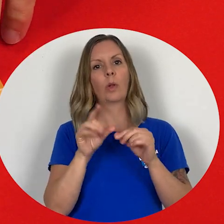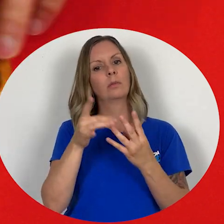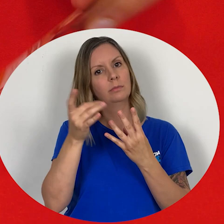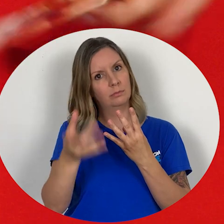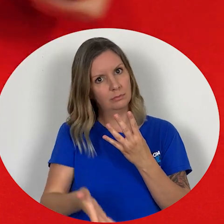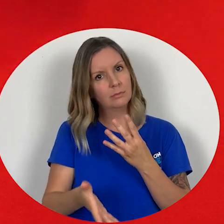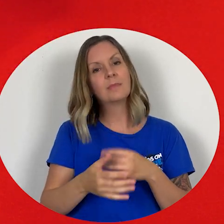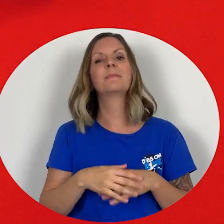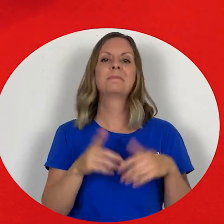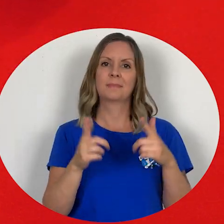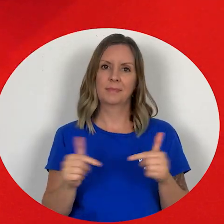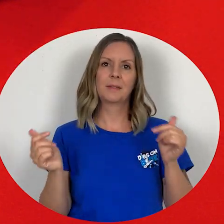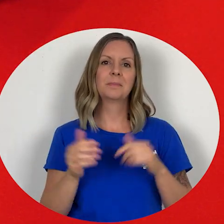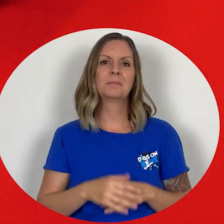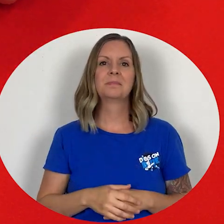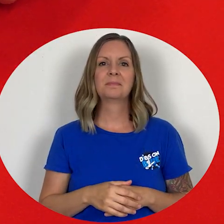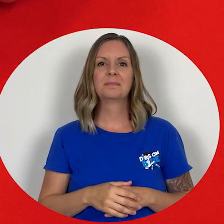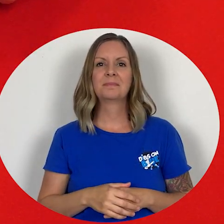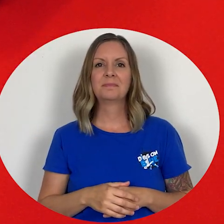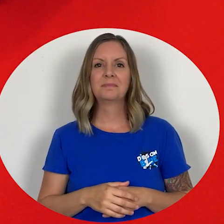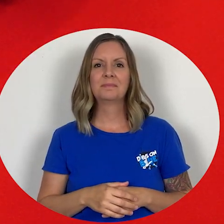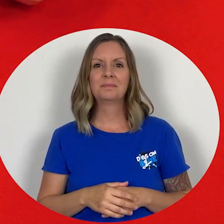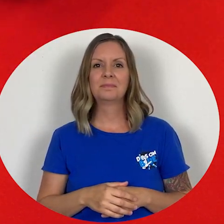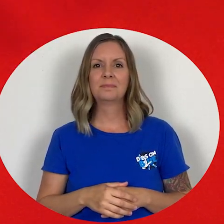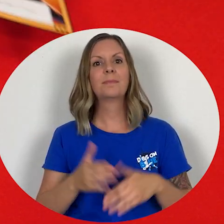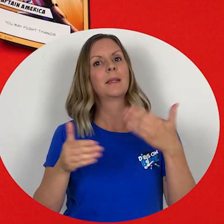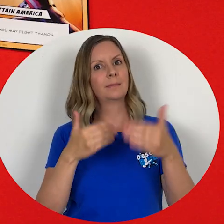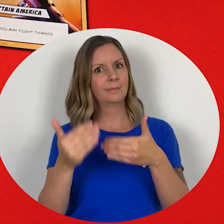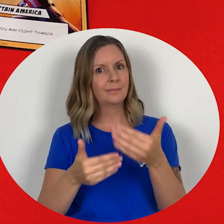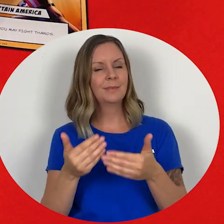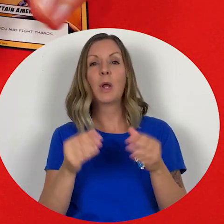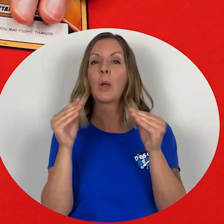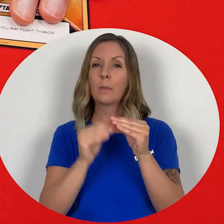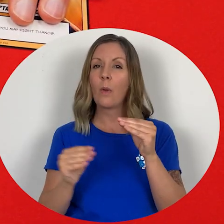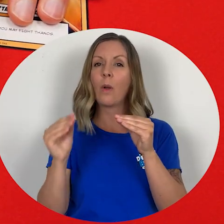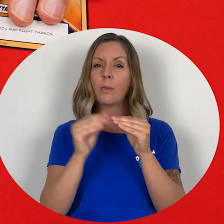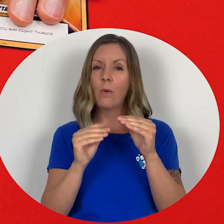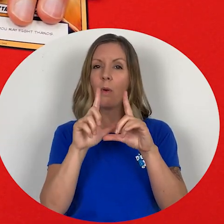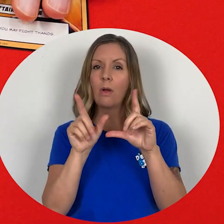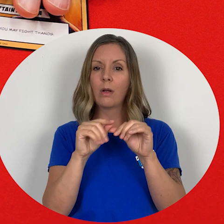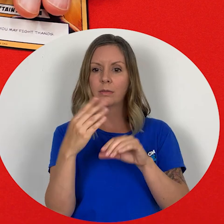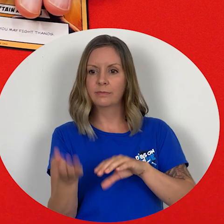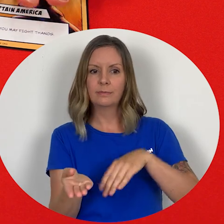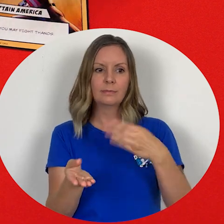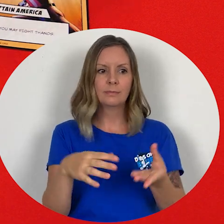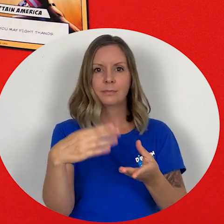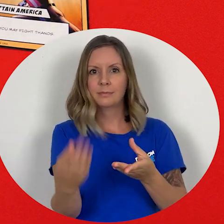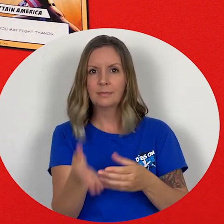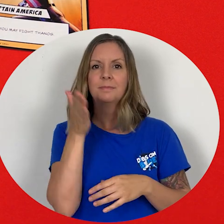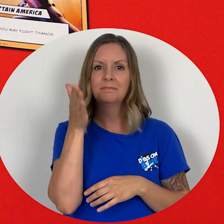card from their deck, picking one from their hand to play… and so on. Now, over time,